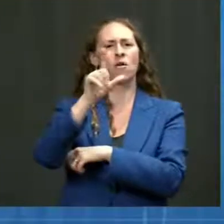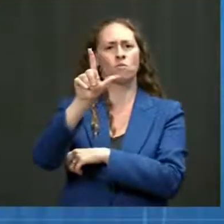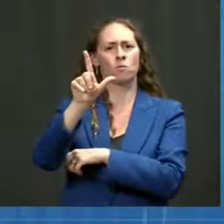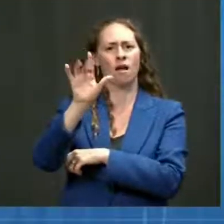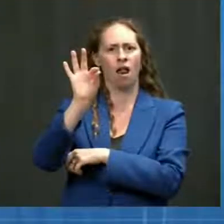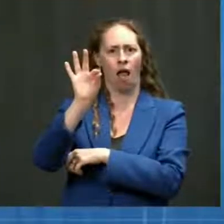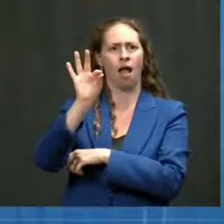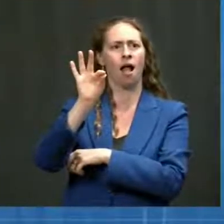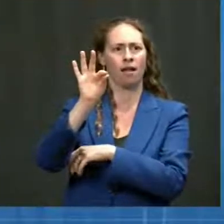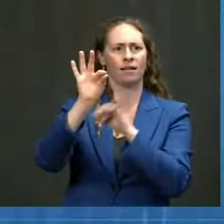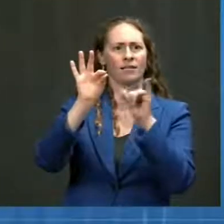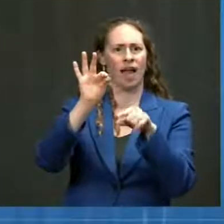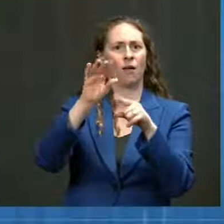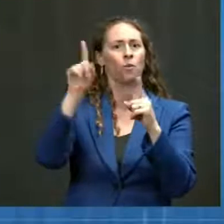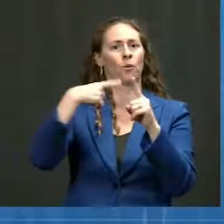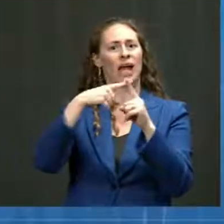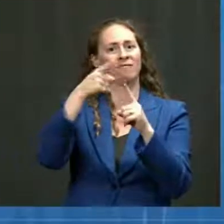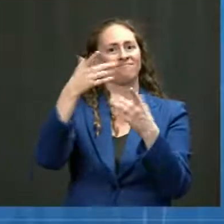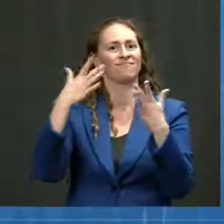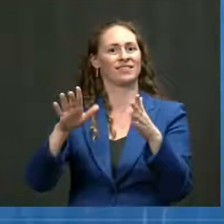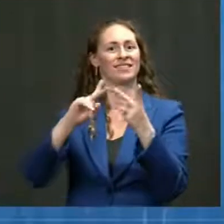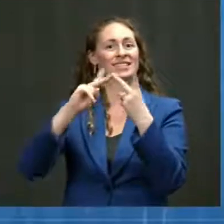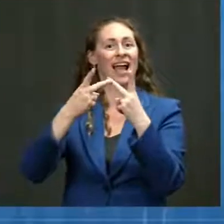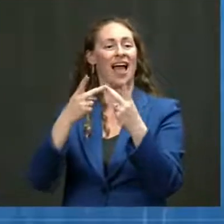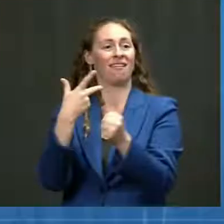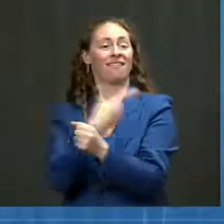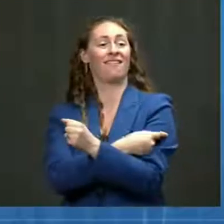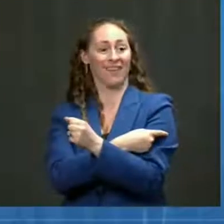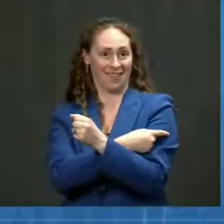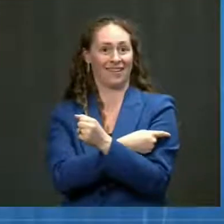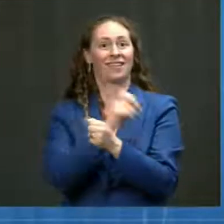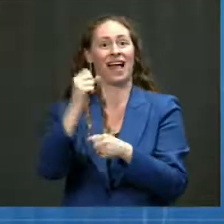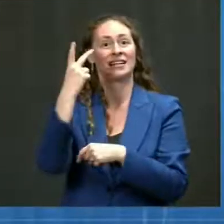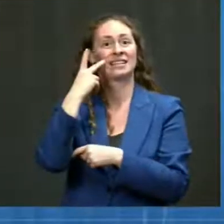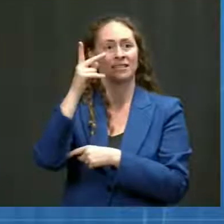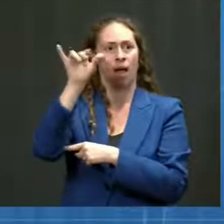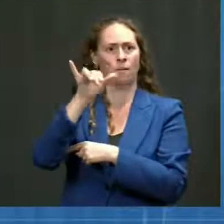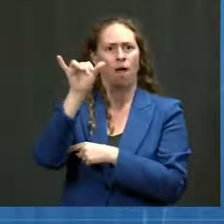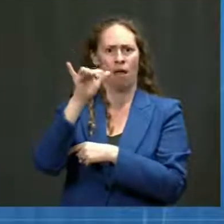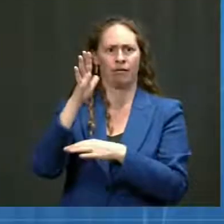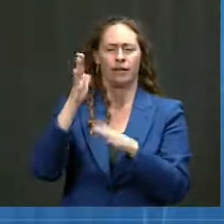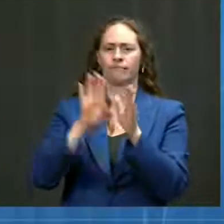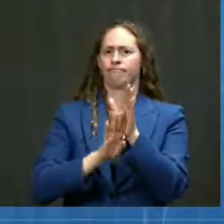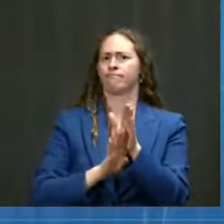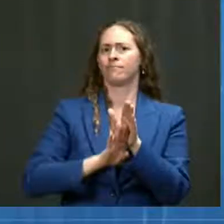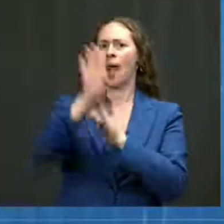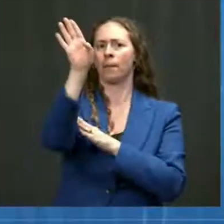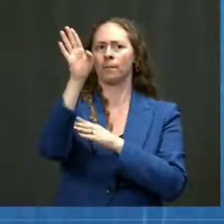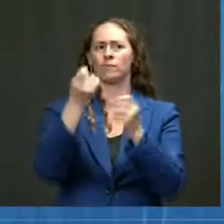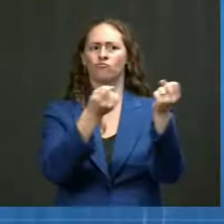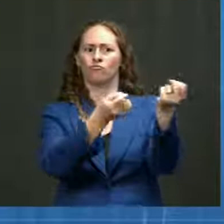HORIZONTAL AXIS, AT DAY 29, IS WHEN YOU GET YOUR SECOND SHOT.